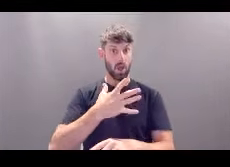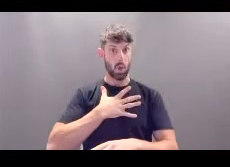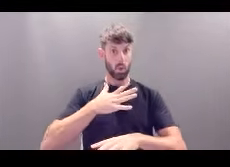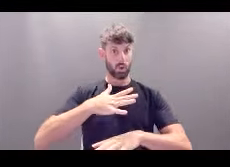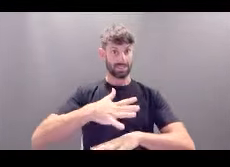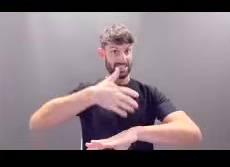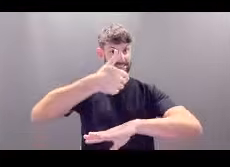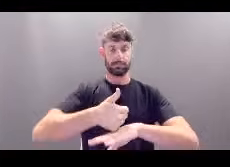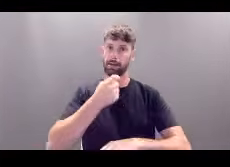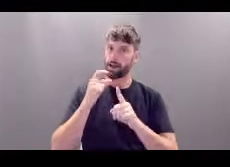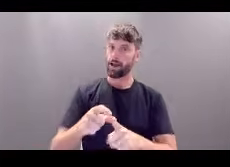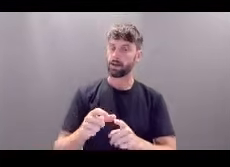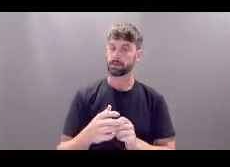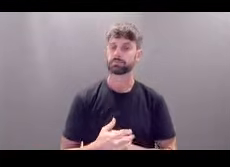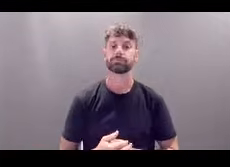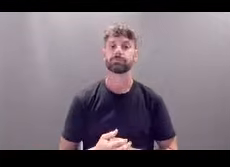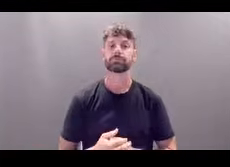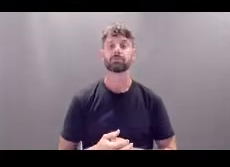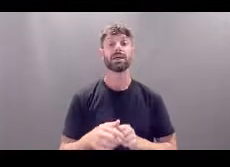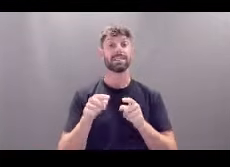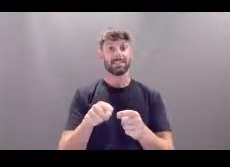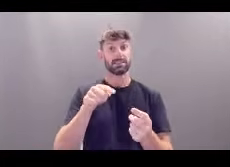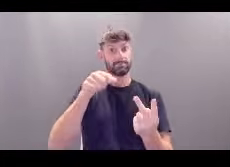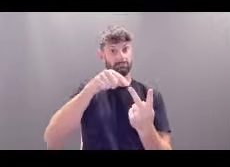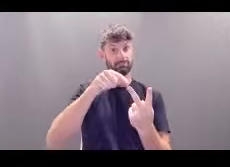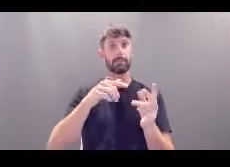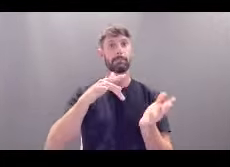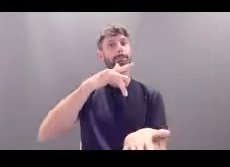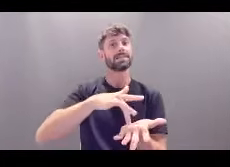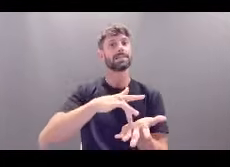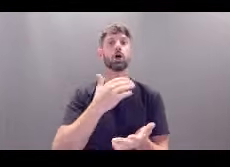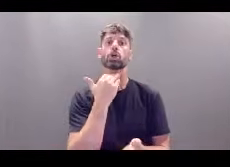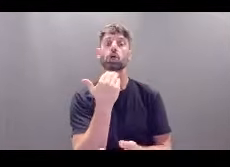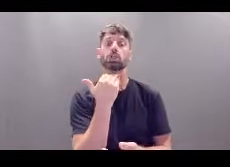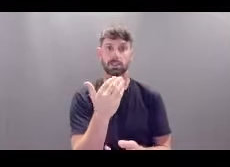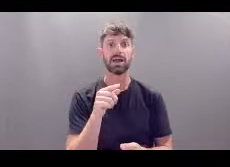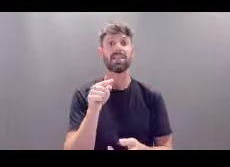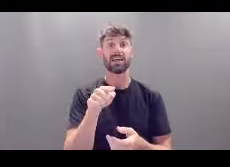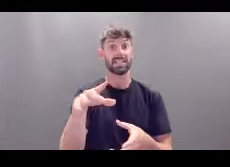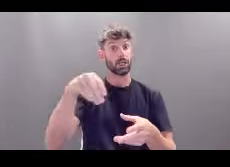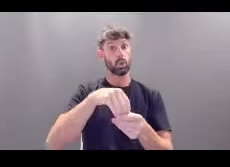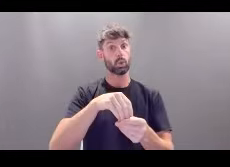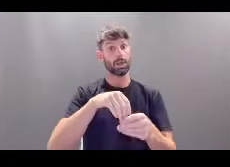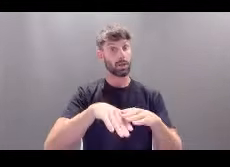Mid cost AT funding is included in the capital budget in a participant's plan.